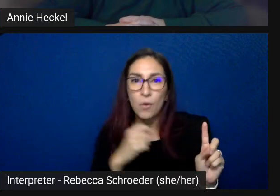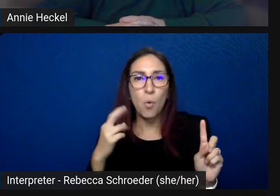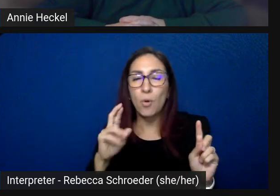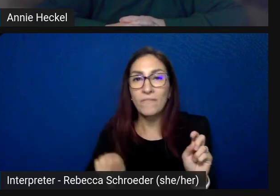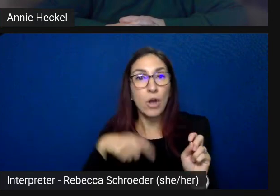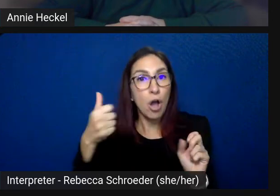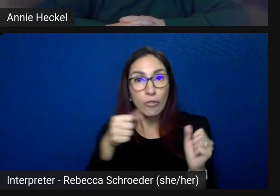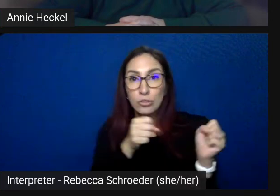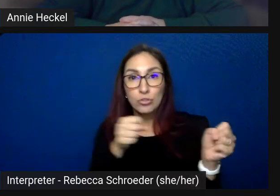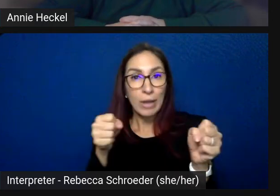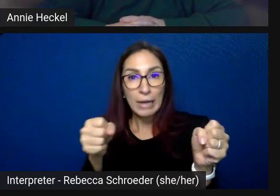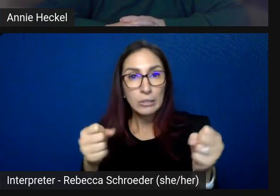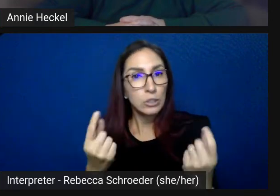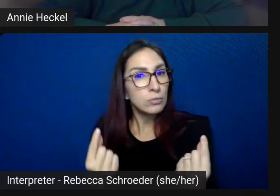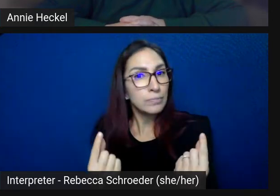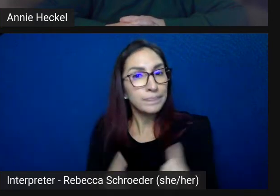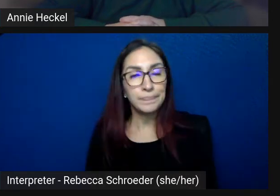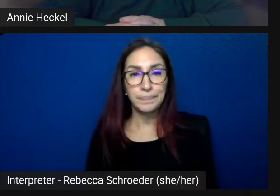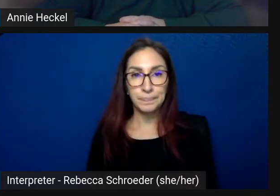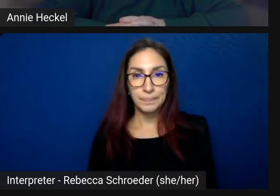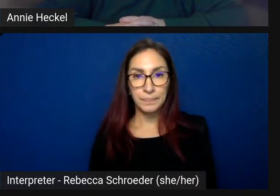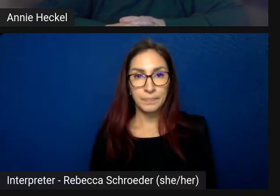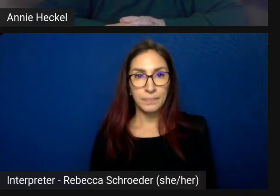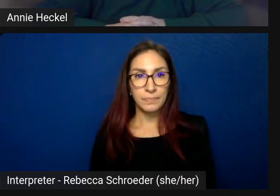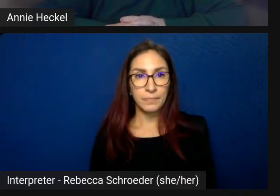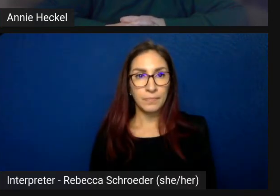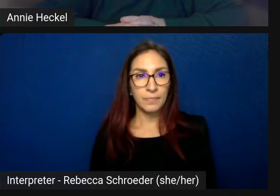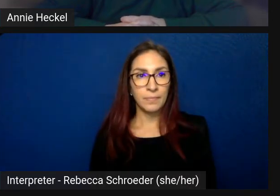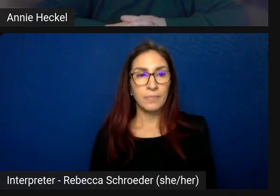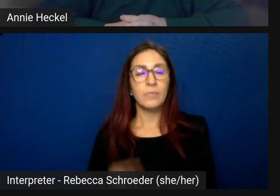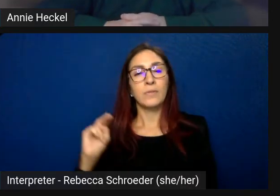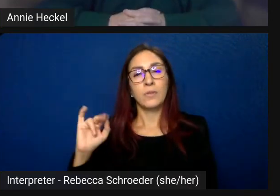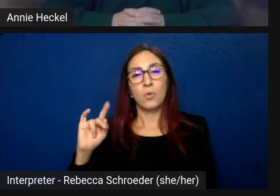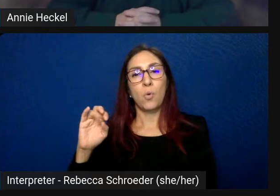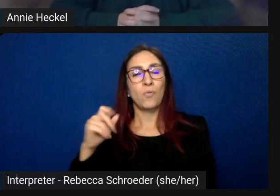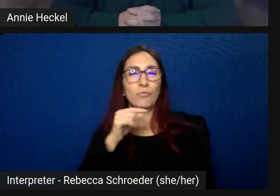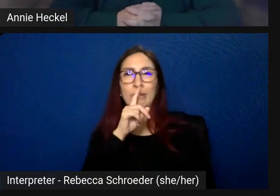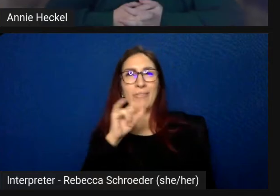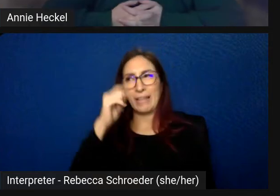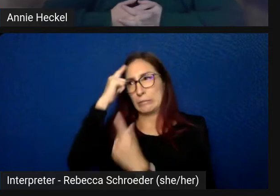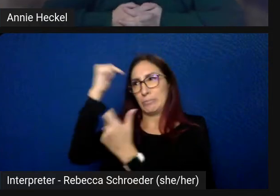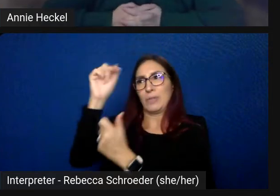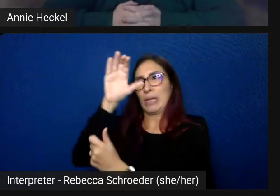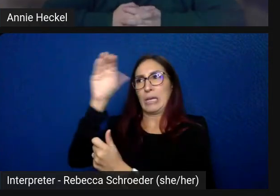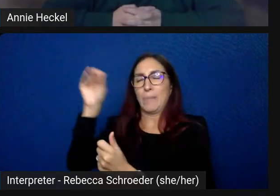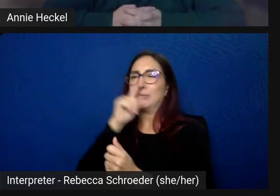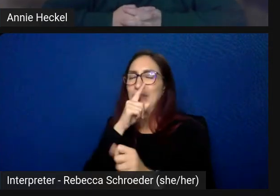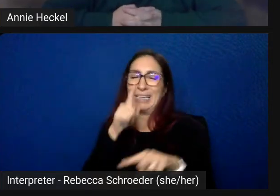That really needs to be a company decision. It can't come from the developers because no one goes to the developers anyways.